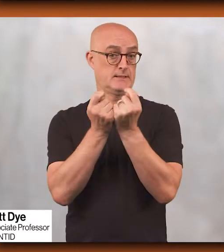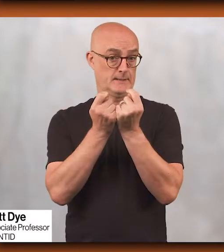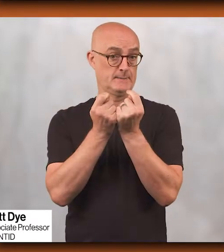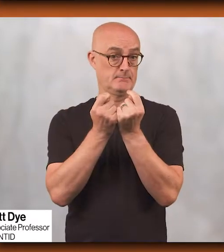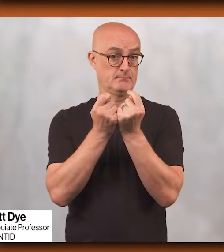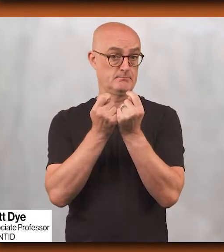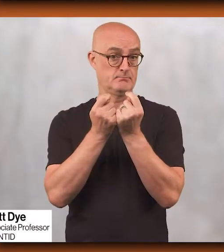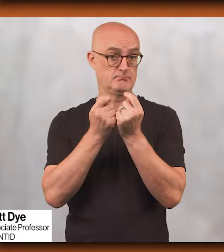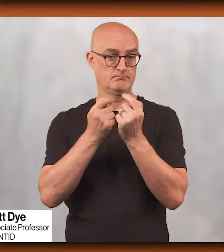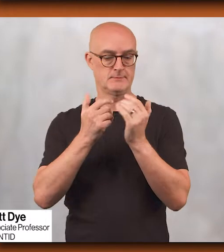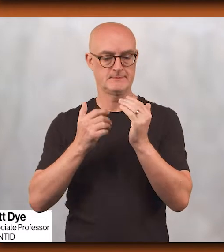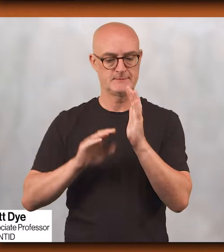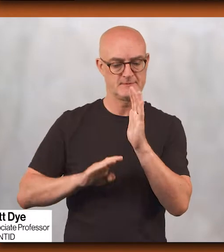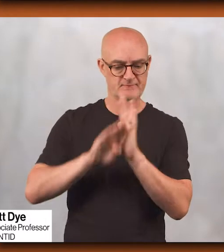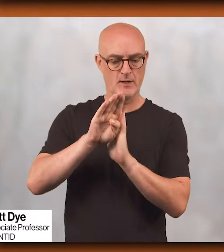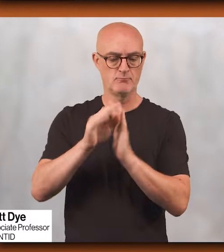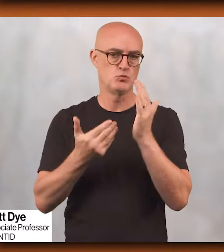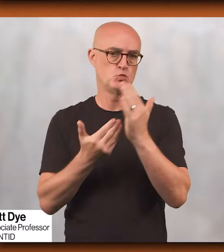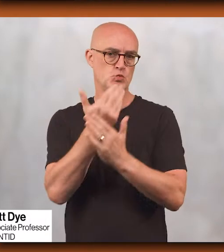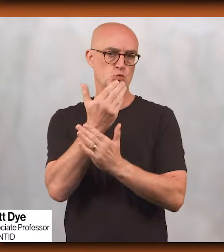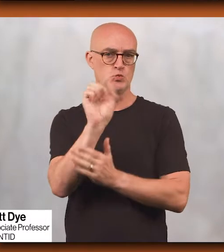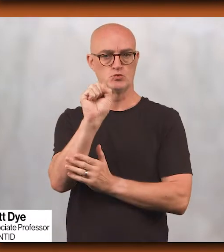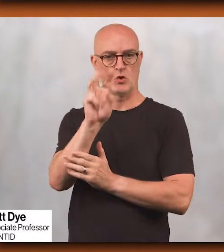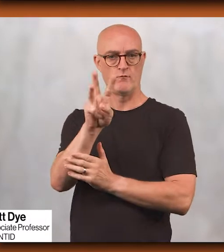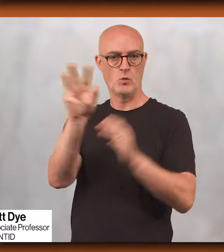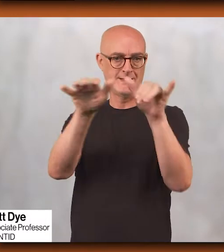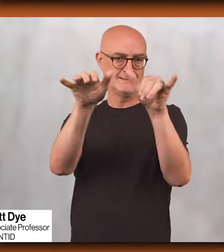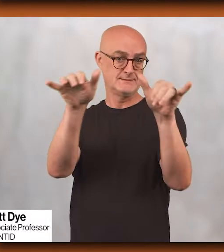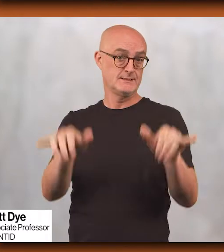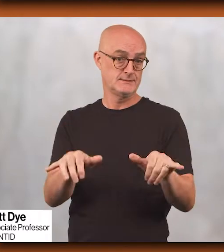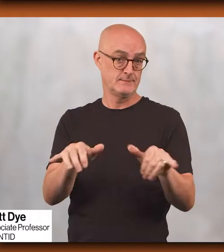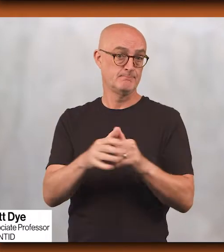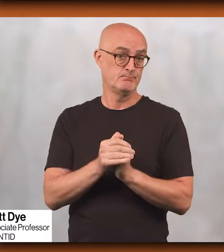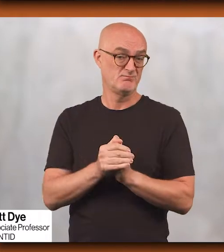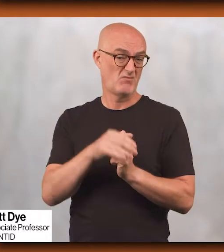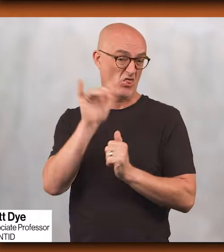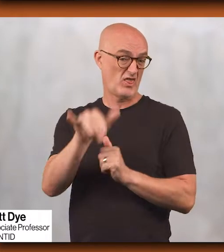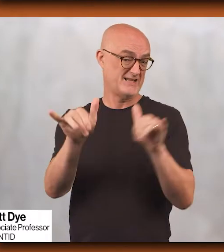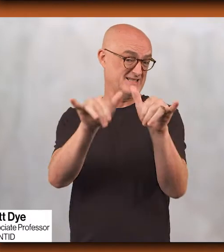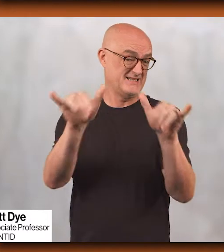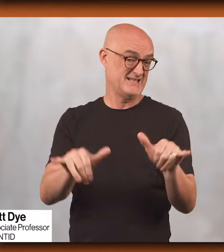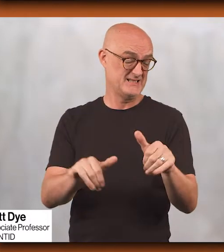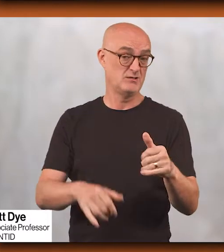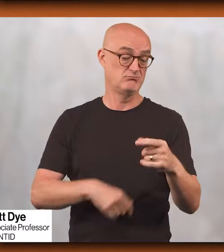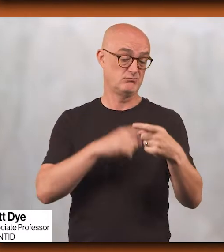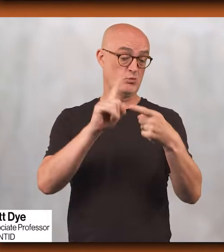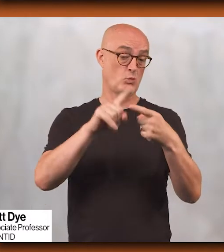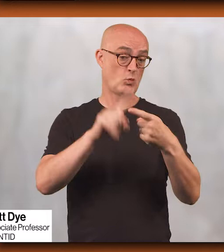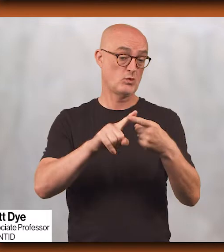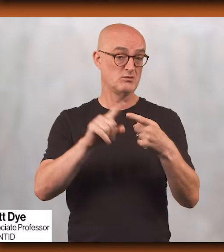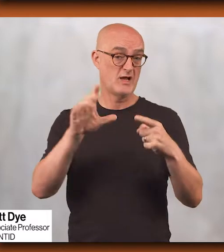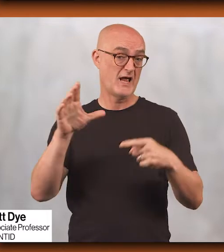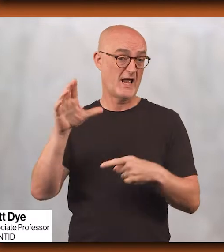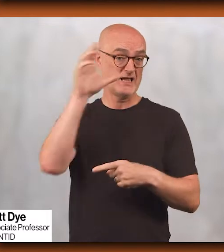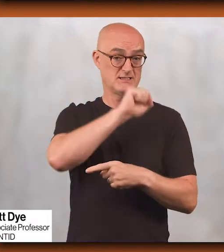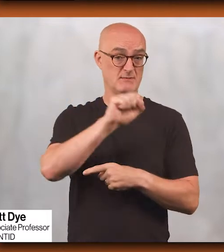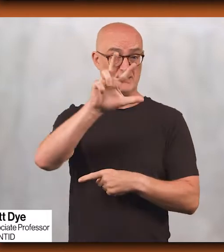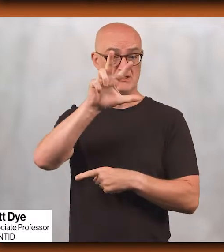our team has built a new software system that, one, estimates 3D poses from video